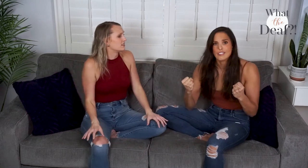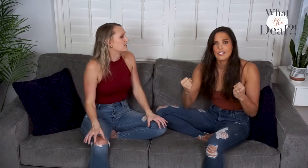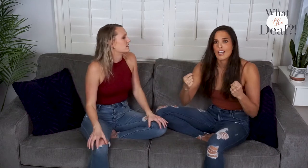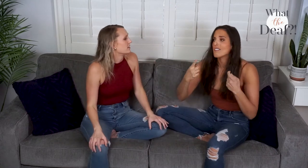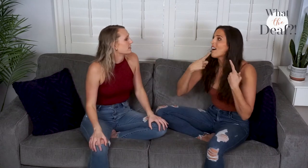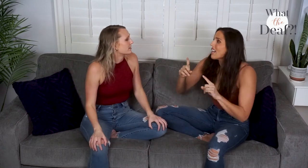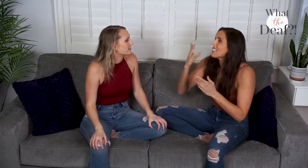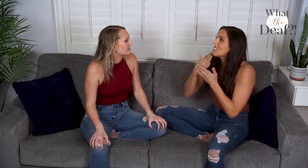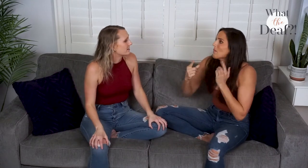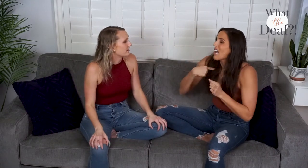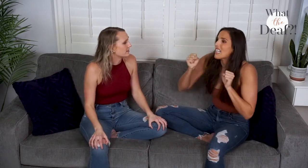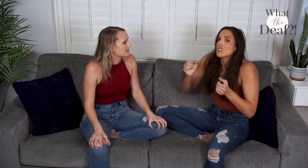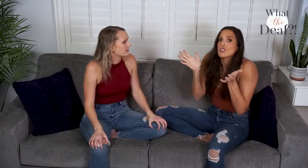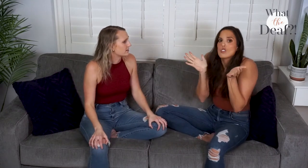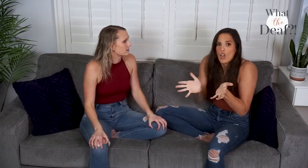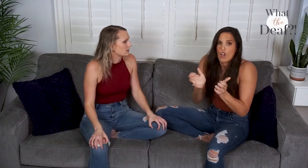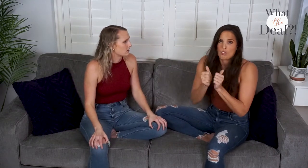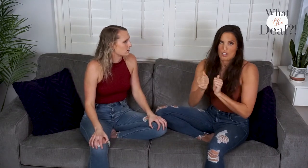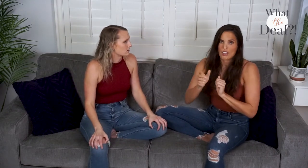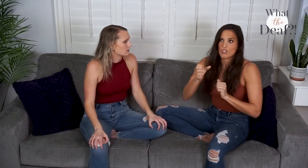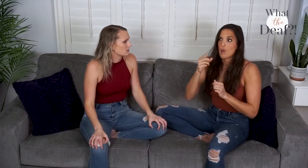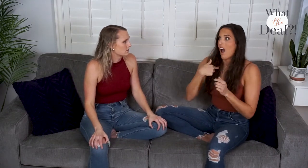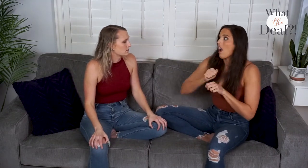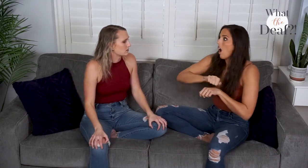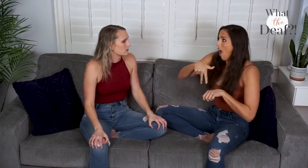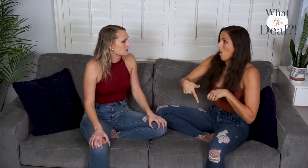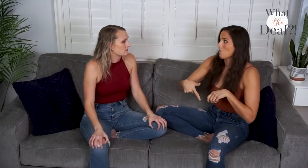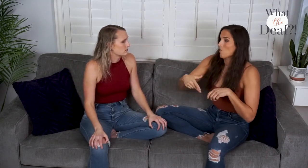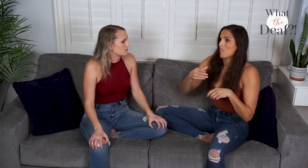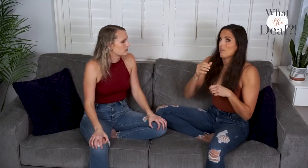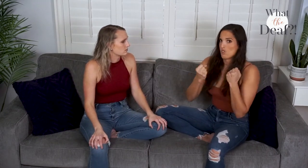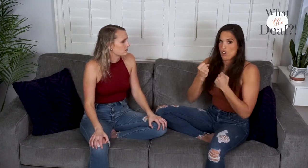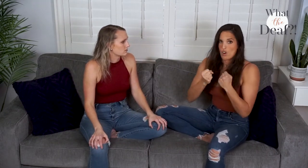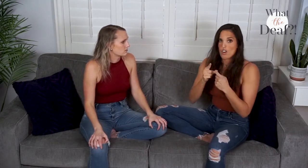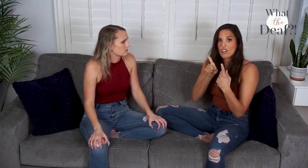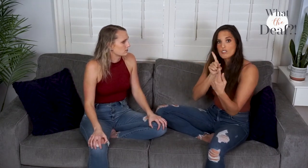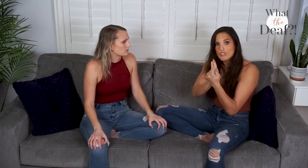Yes! Finally someone I can actually talk with. So I got out of the car and approached him,